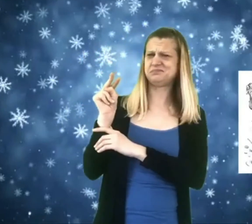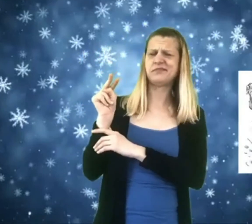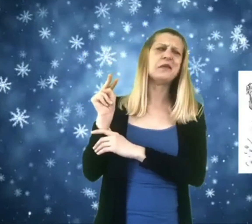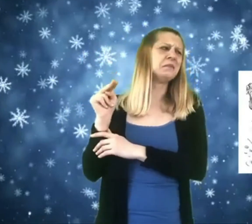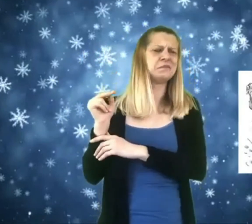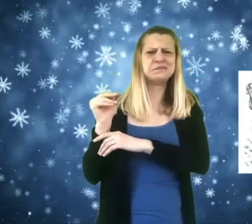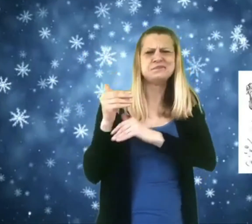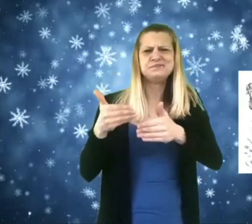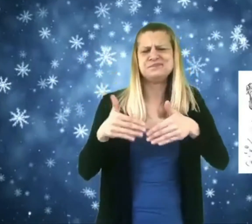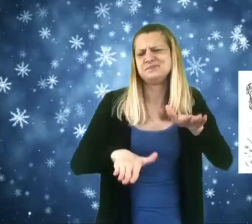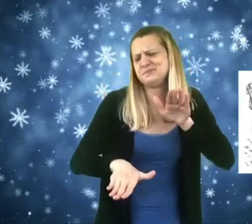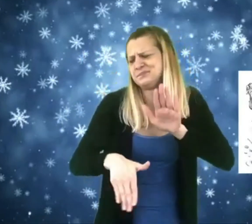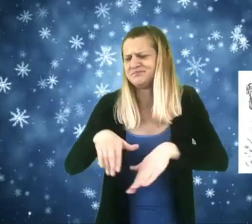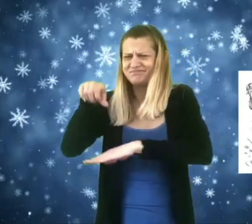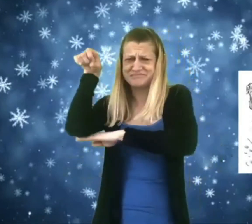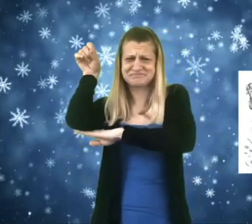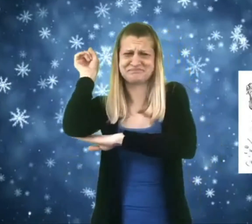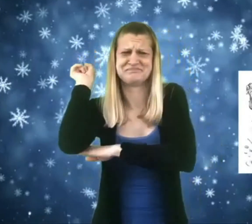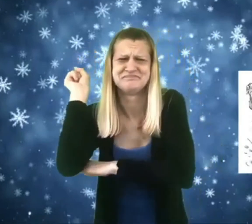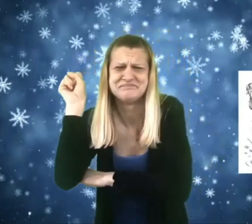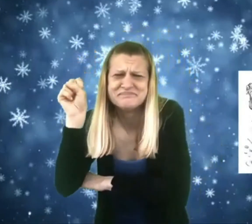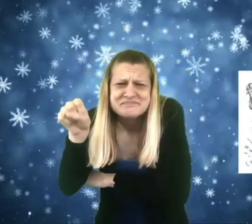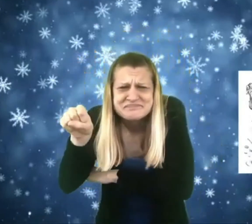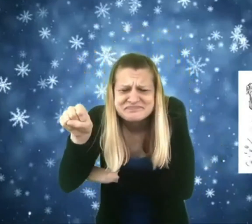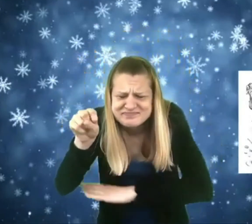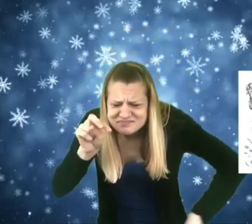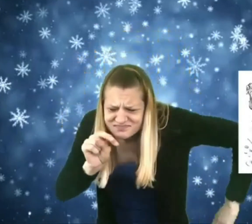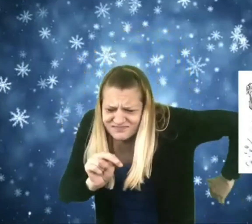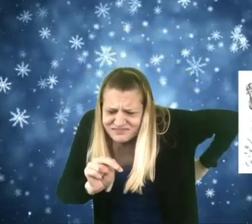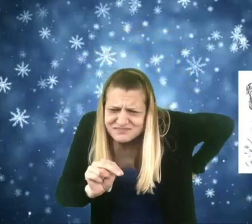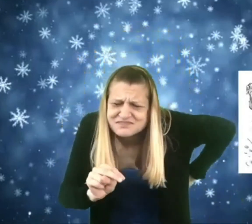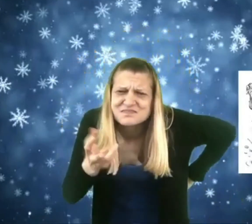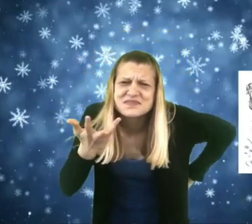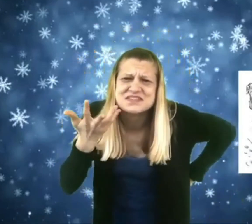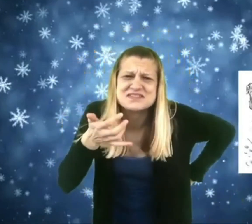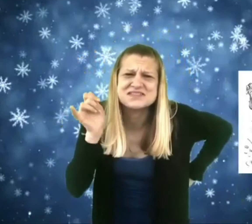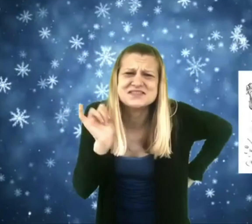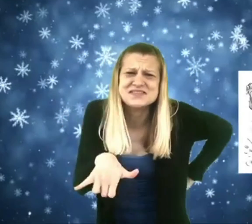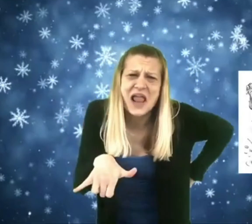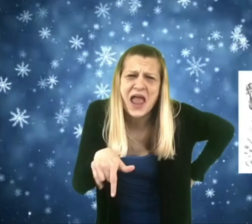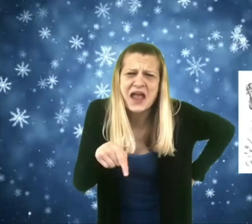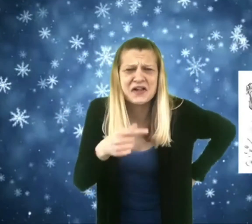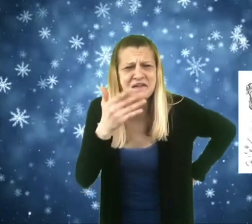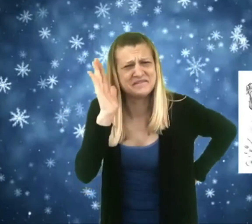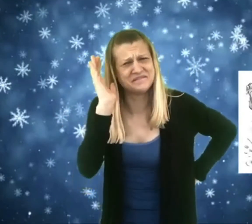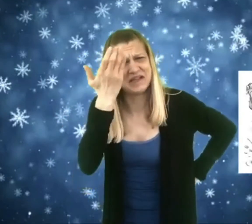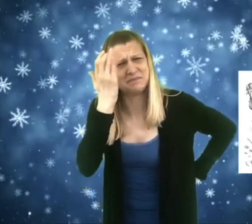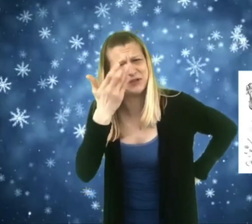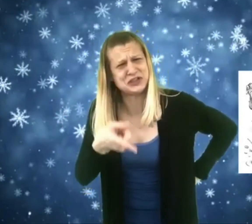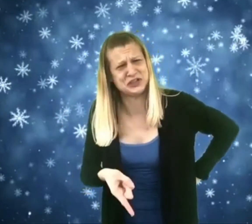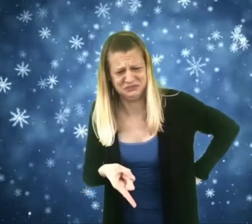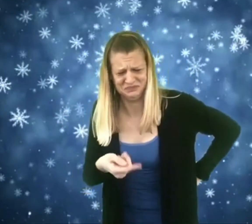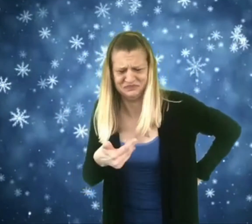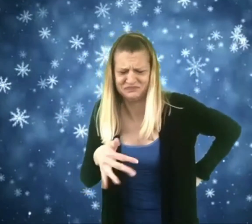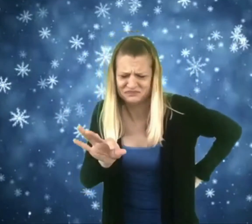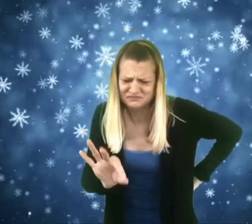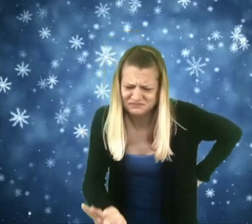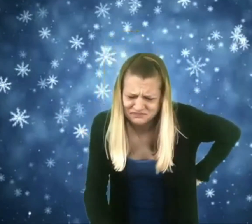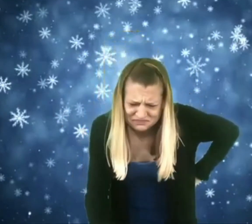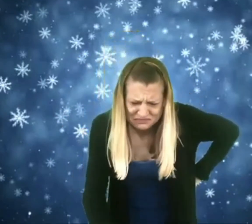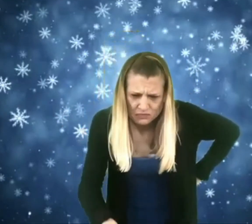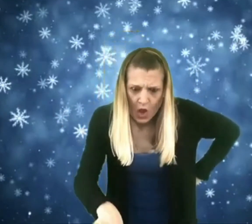Charlie stepped off the curb and bent down to examine it. Part of it was buried under the snow,